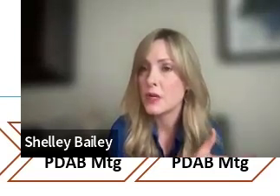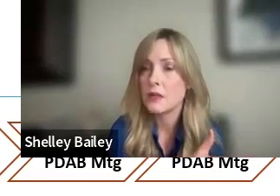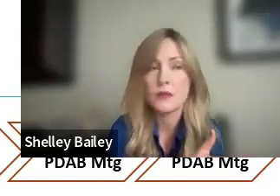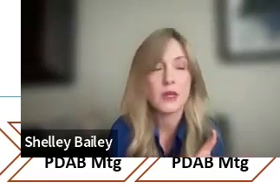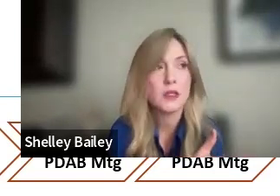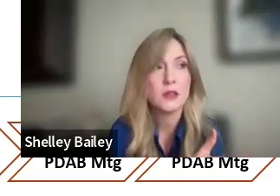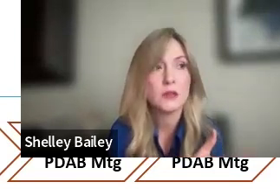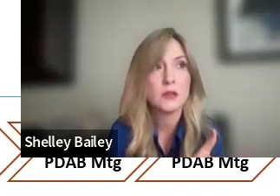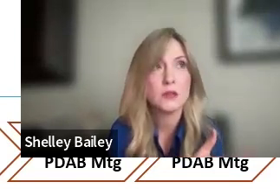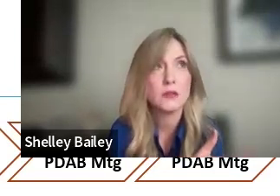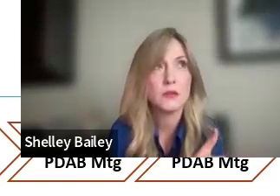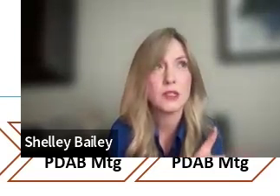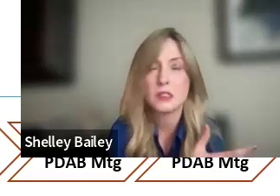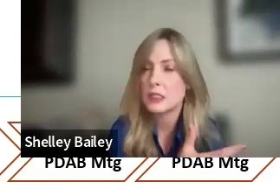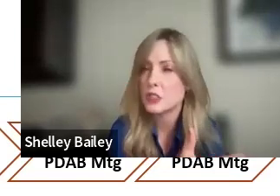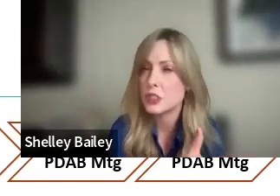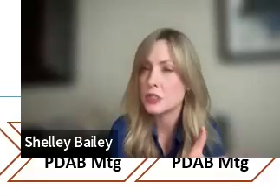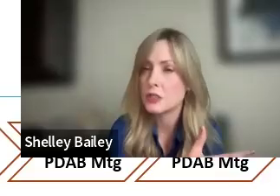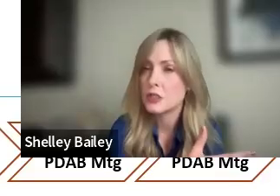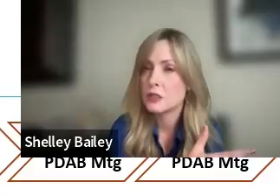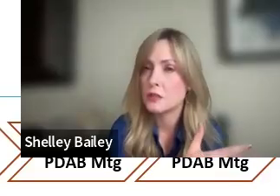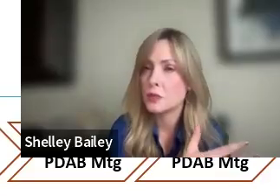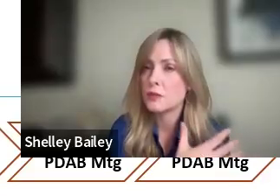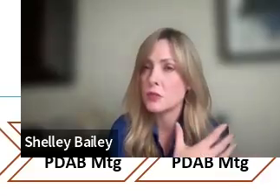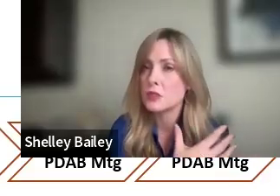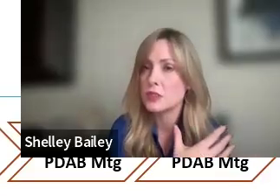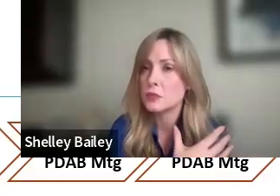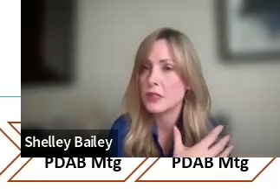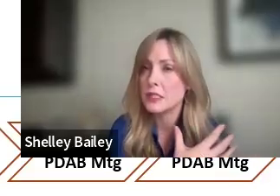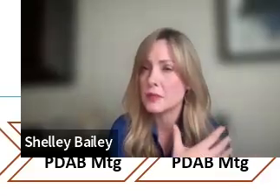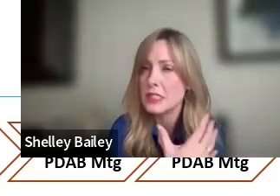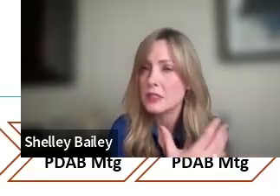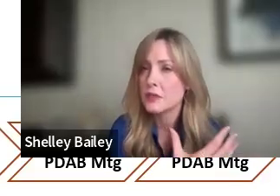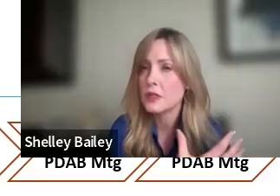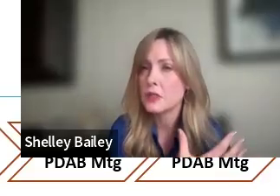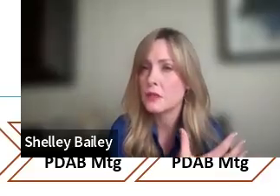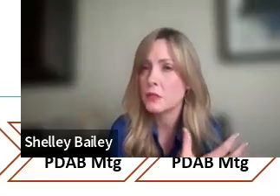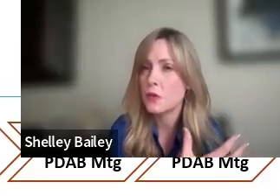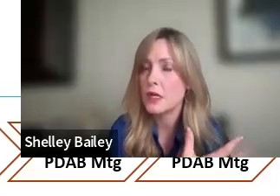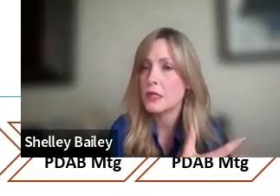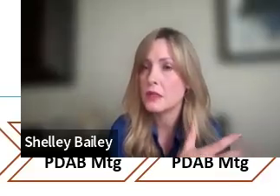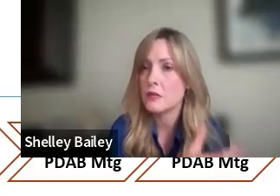you right that that discussion that board members could still provide something different than what